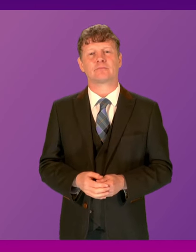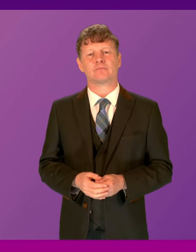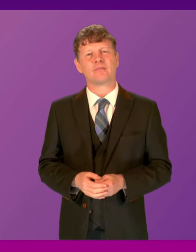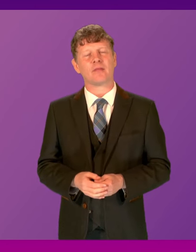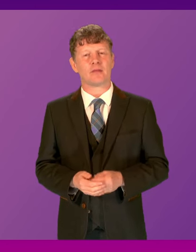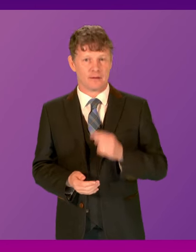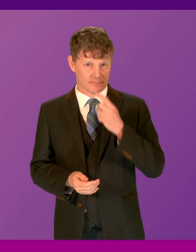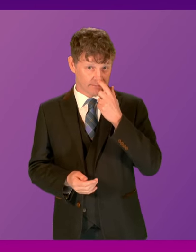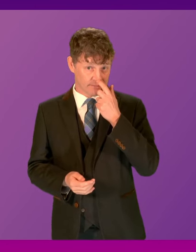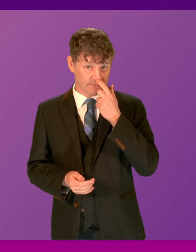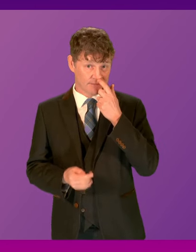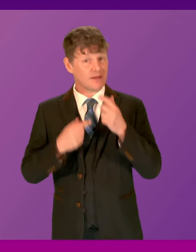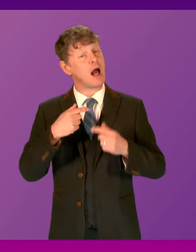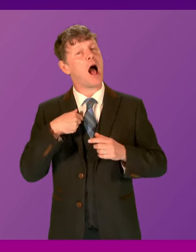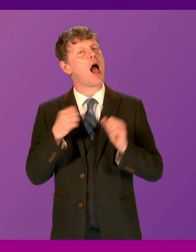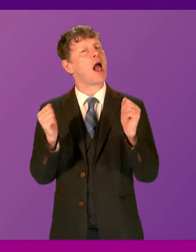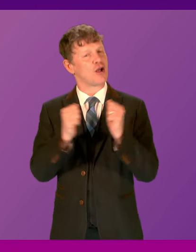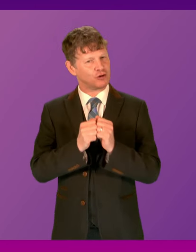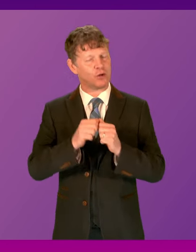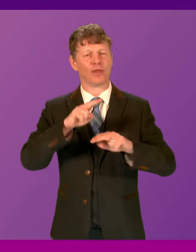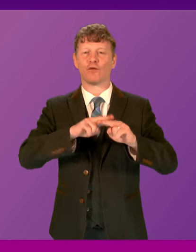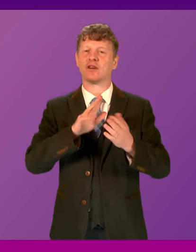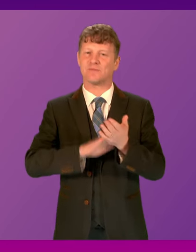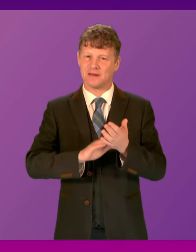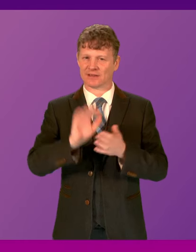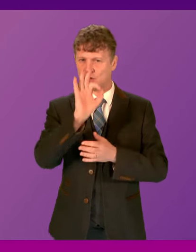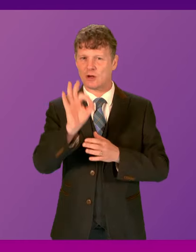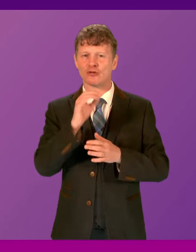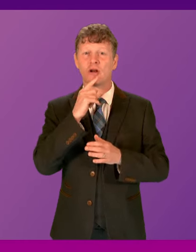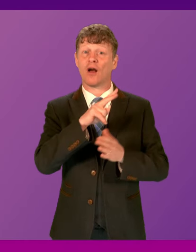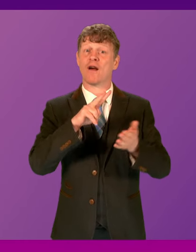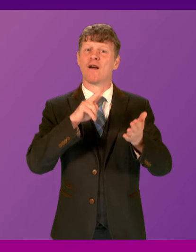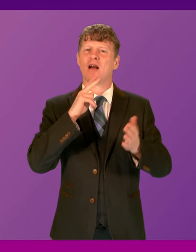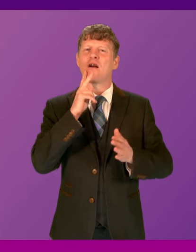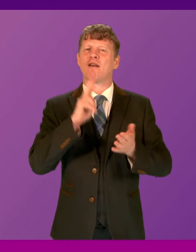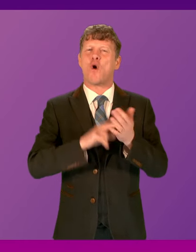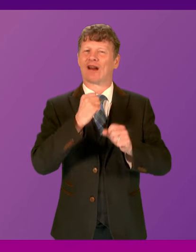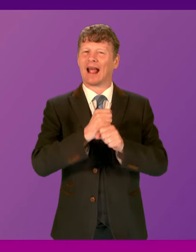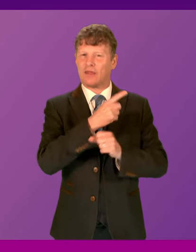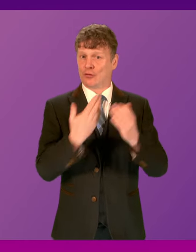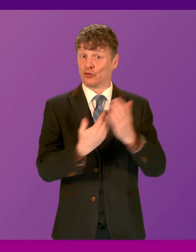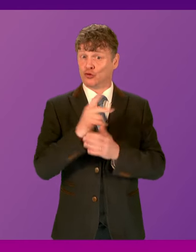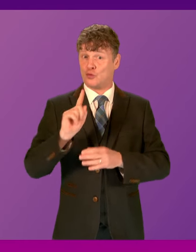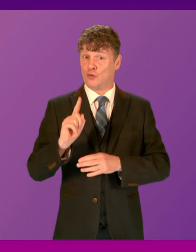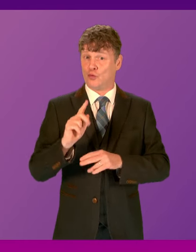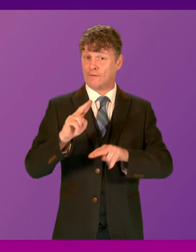I echo the First Minister’s comments in wishing Vaughan Gething well as the new First Minister of Wales.